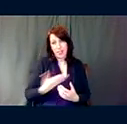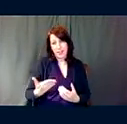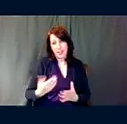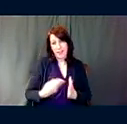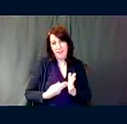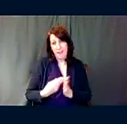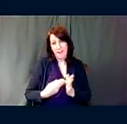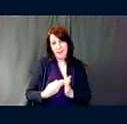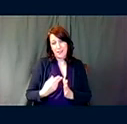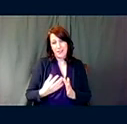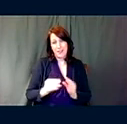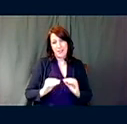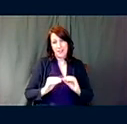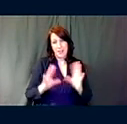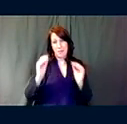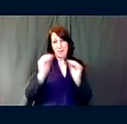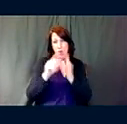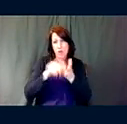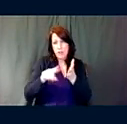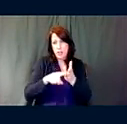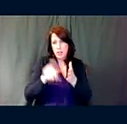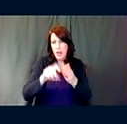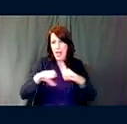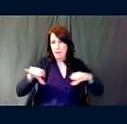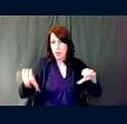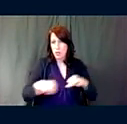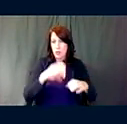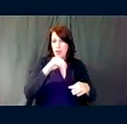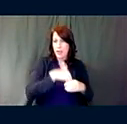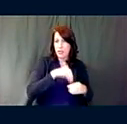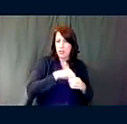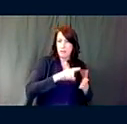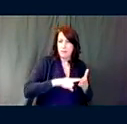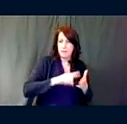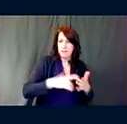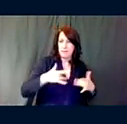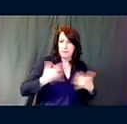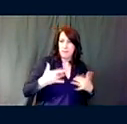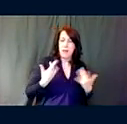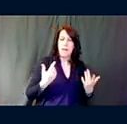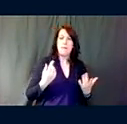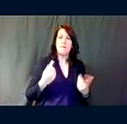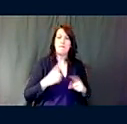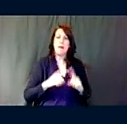I THINK THAT'S PROBABLY A GOOD THING. IT'S CLEARLY MORE RESEARCH THAT WE NEED TO DO INTERNALLY TO SEE